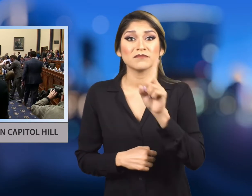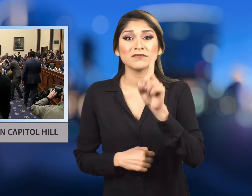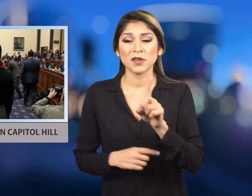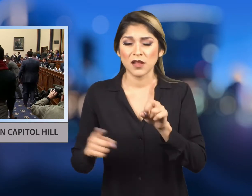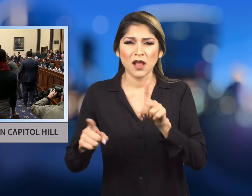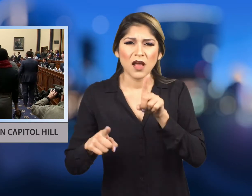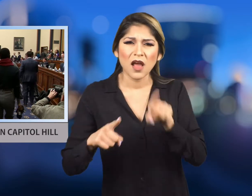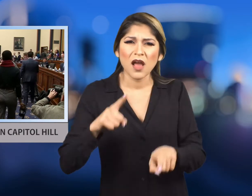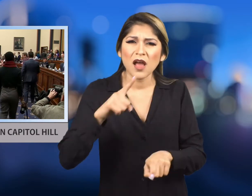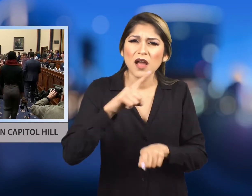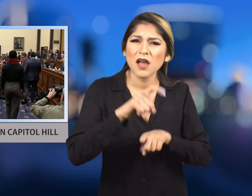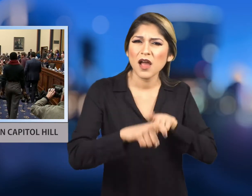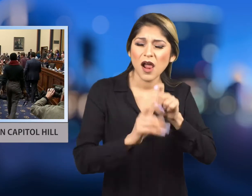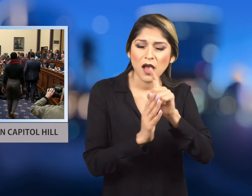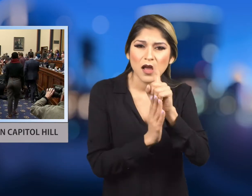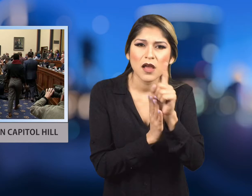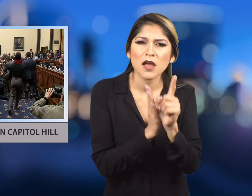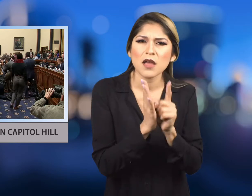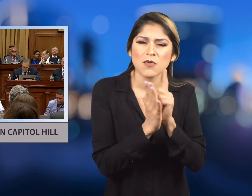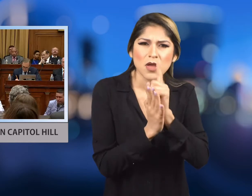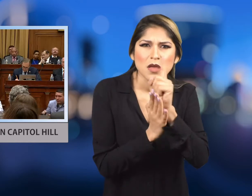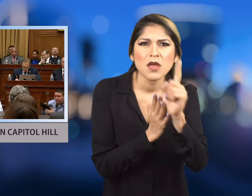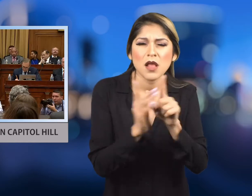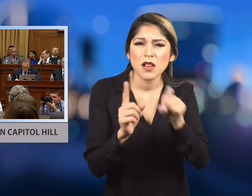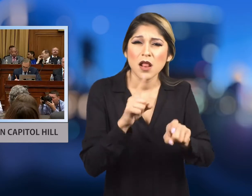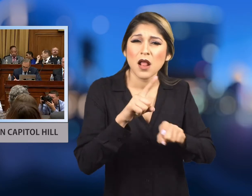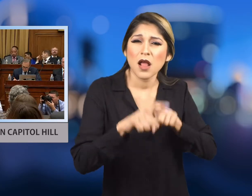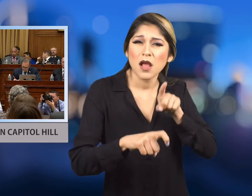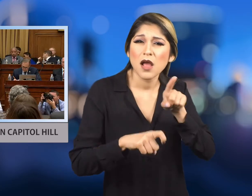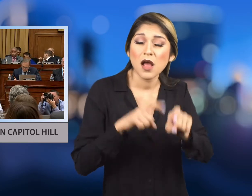Judiciary Committee.